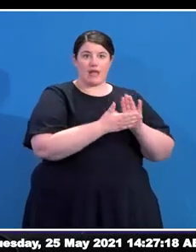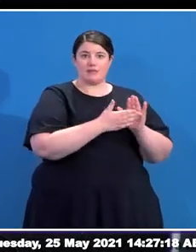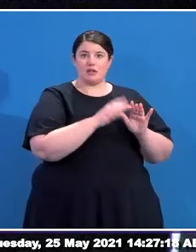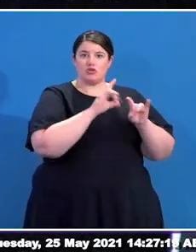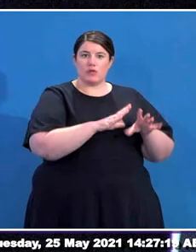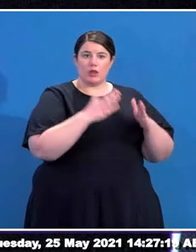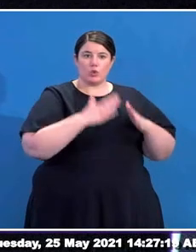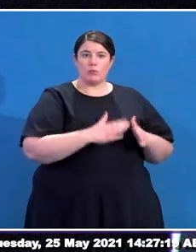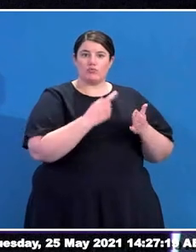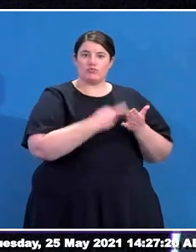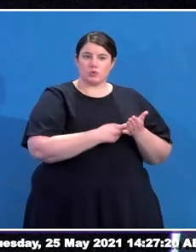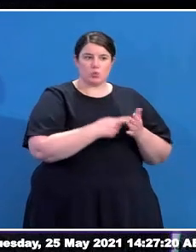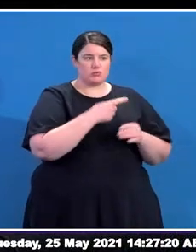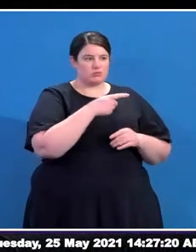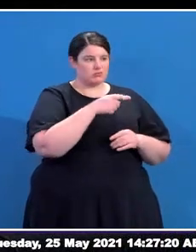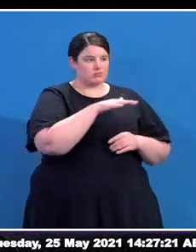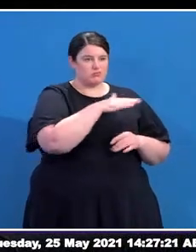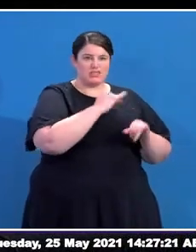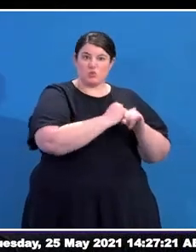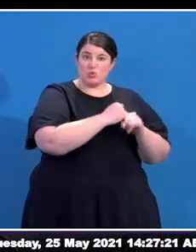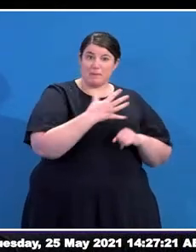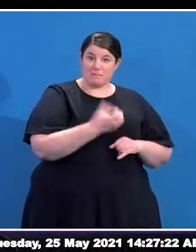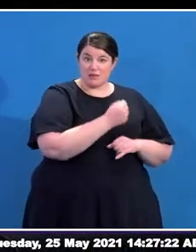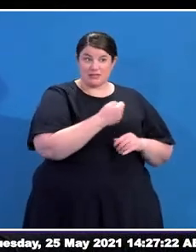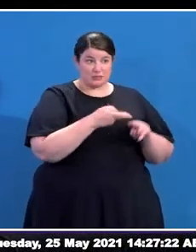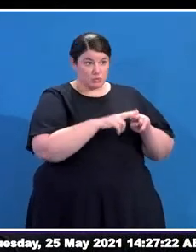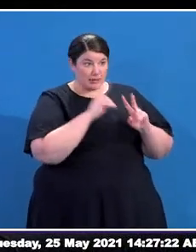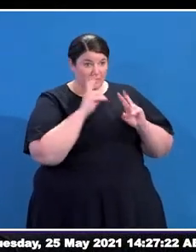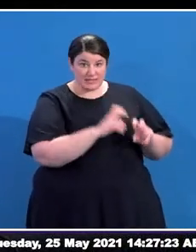No. Is there any qualification process specifically to become an